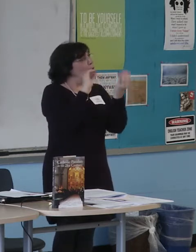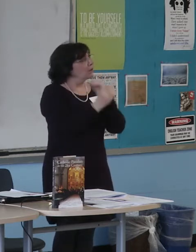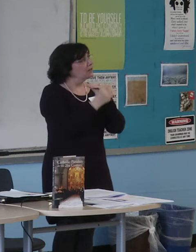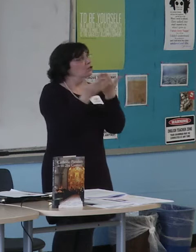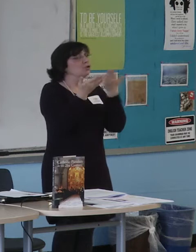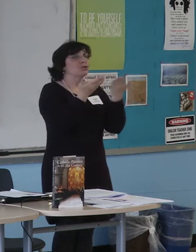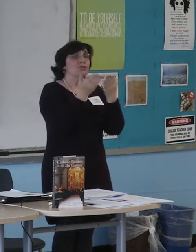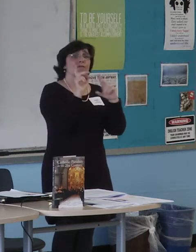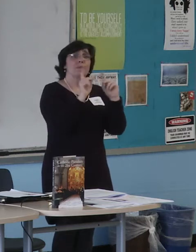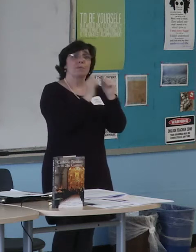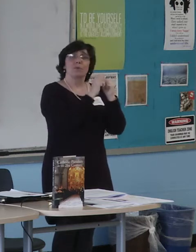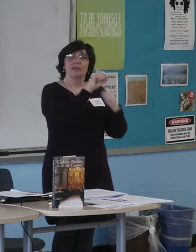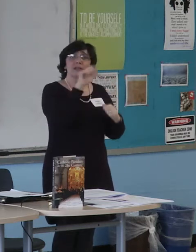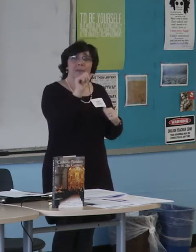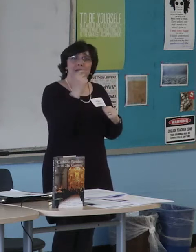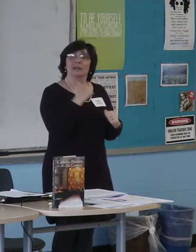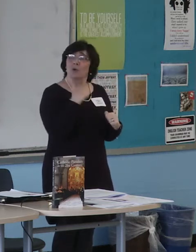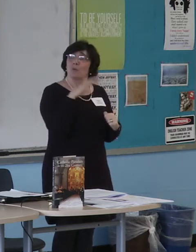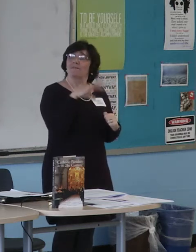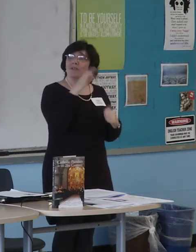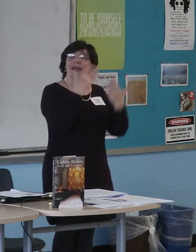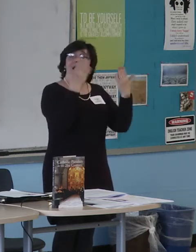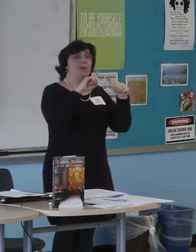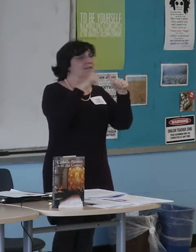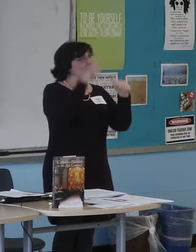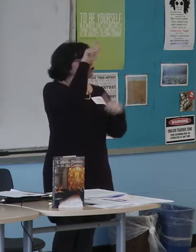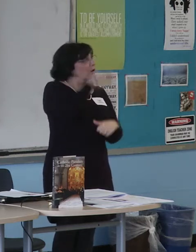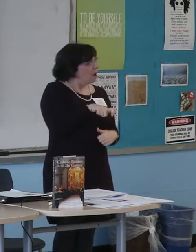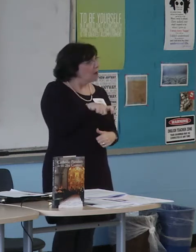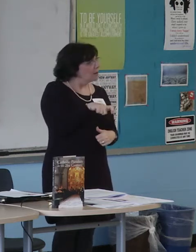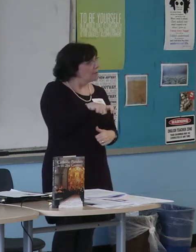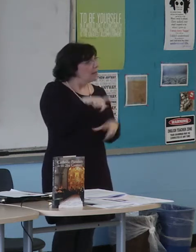with disabilities. So we find here on that first column that diocese are the